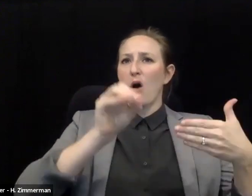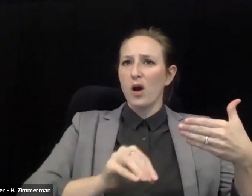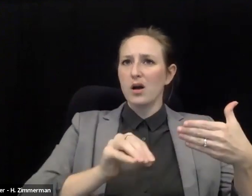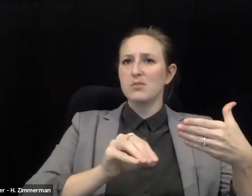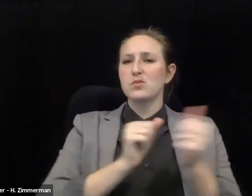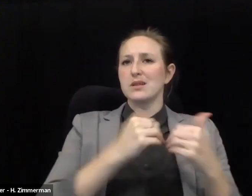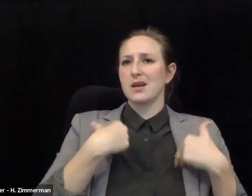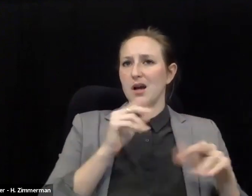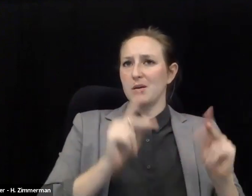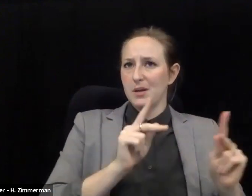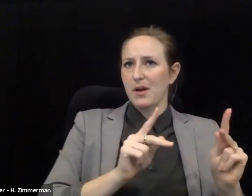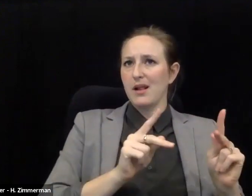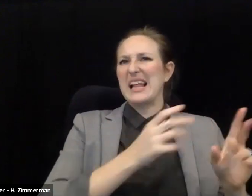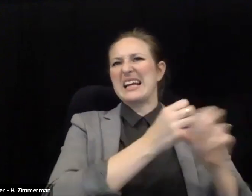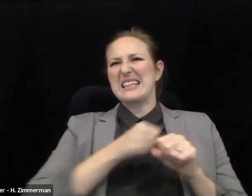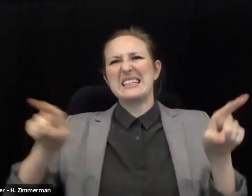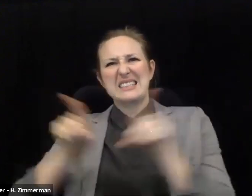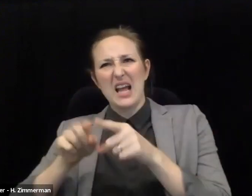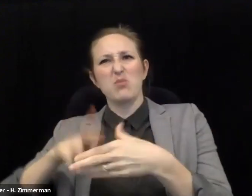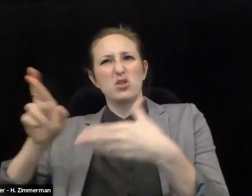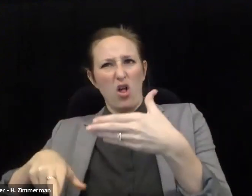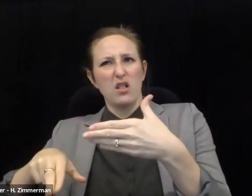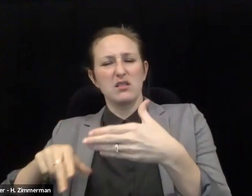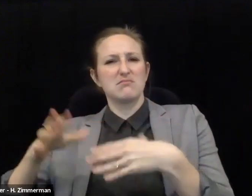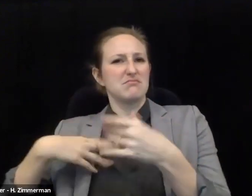and create connection authentically when the travel the